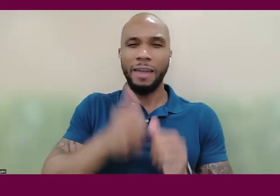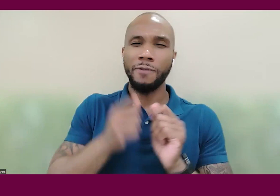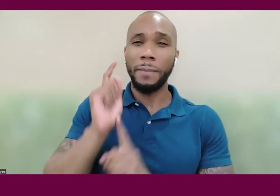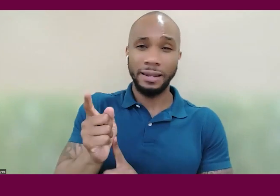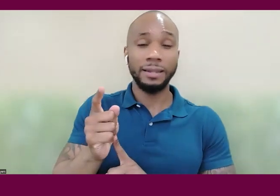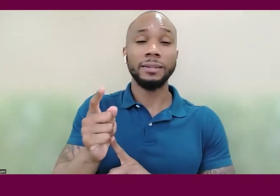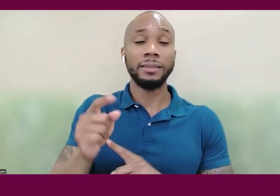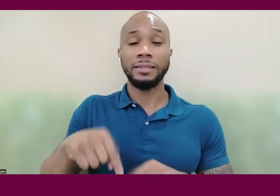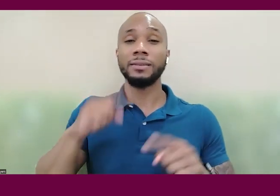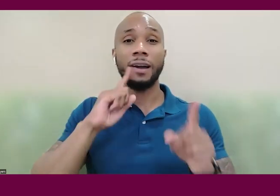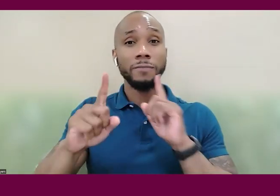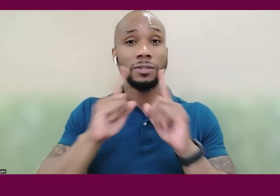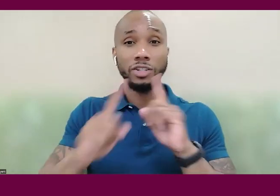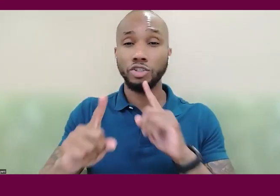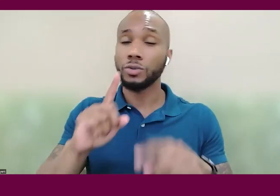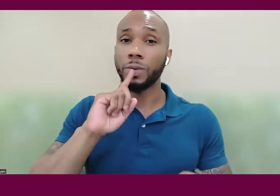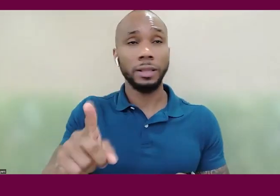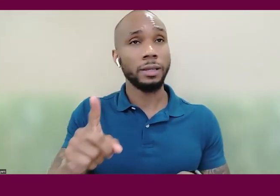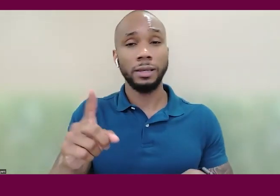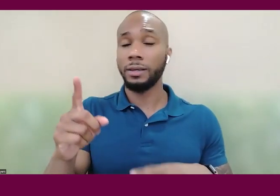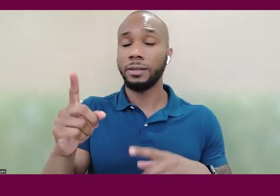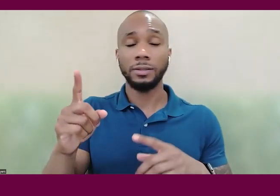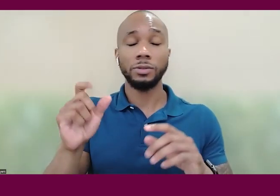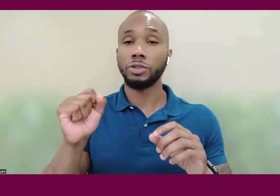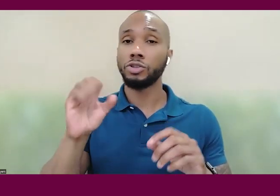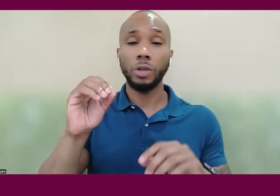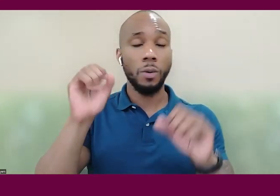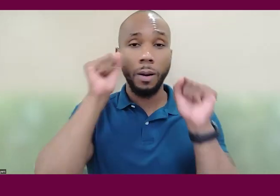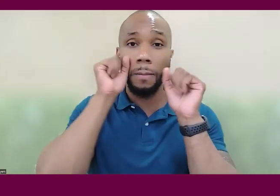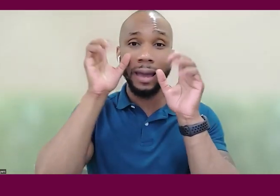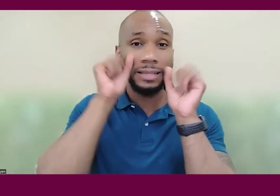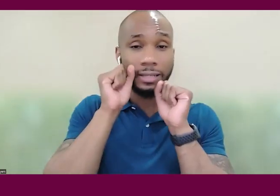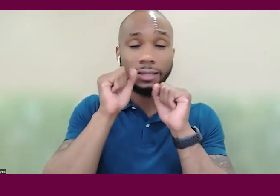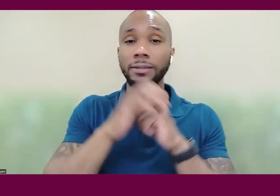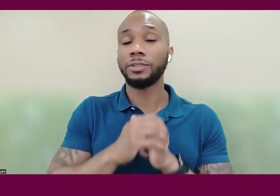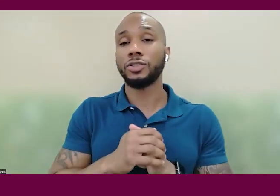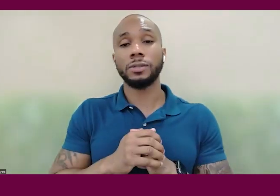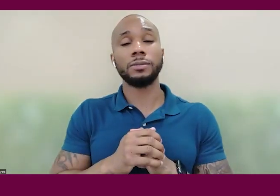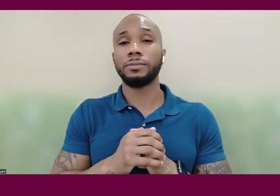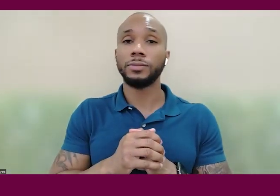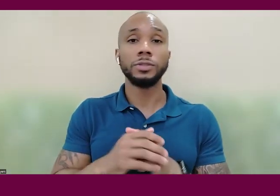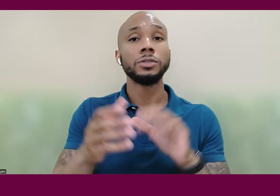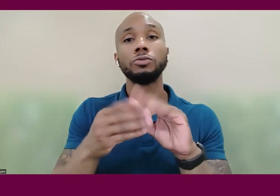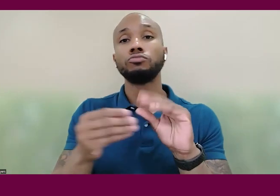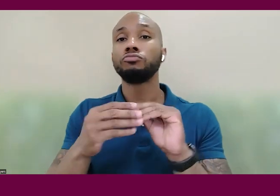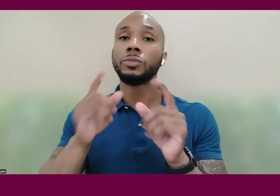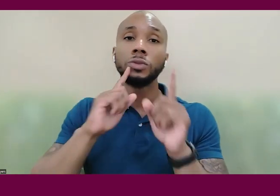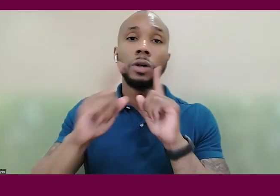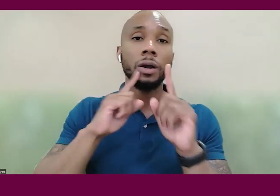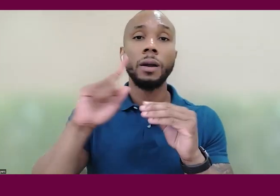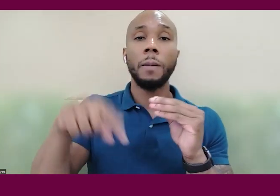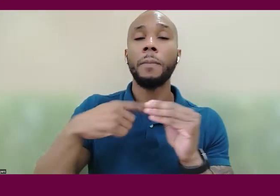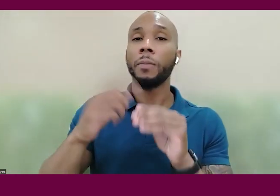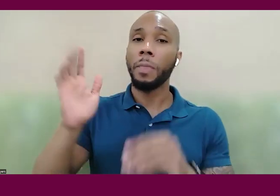Trust me, this conversation has been so, so amazing, just talking about the past, the